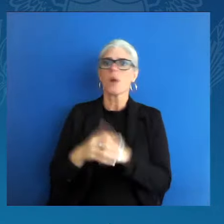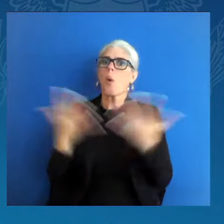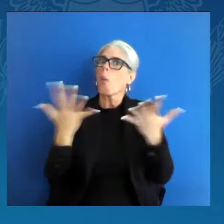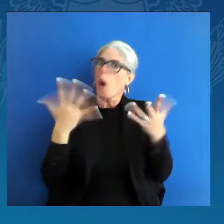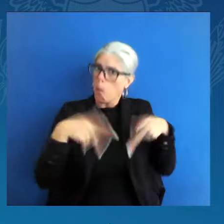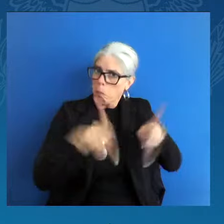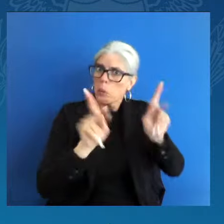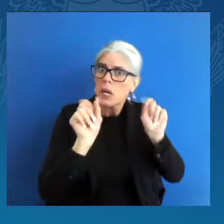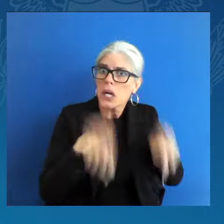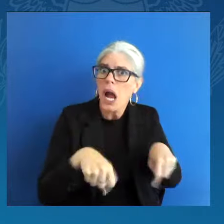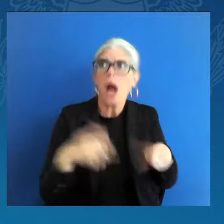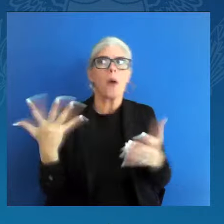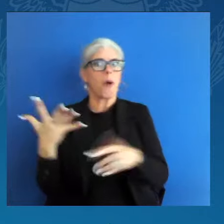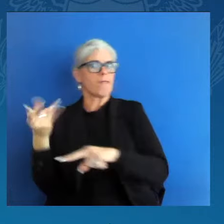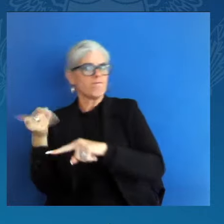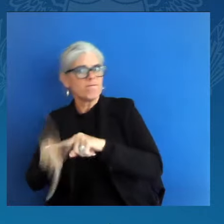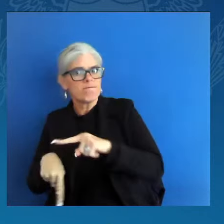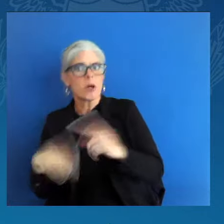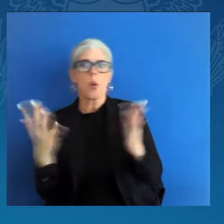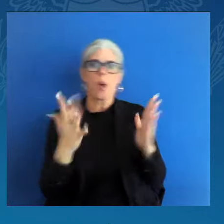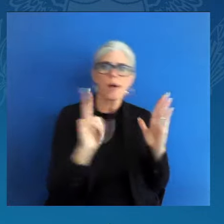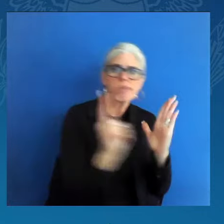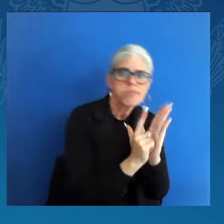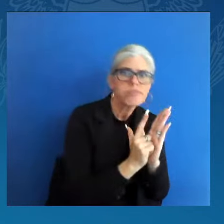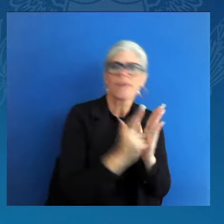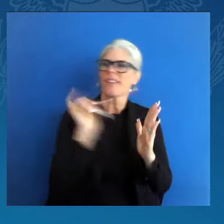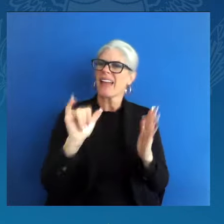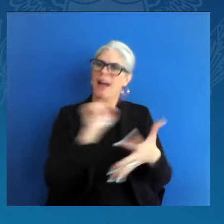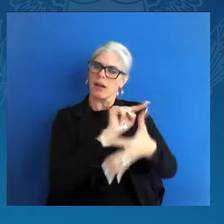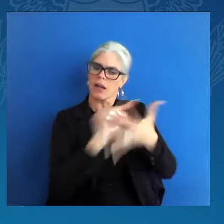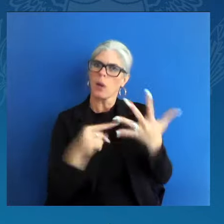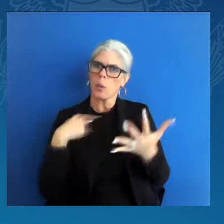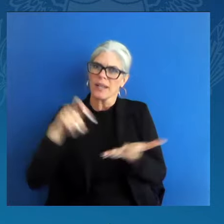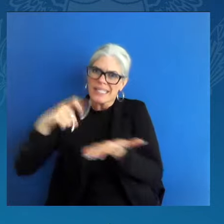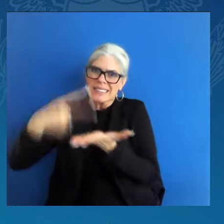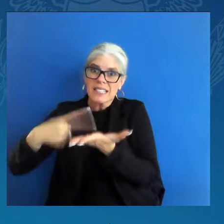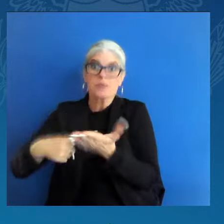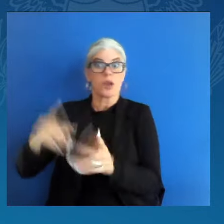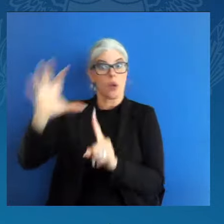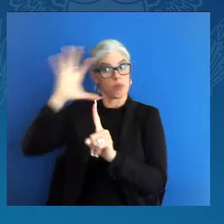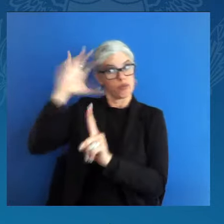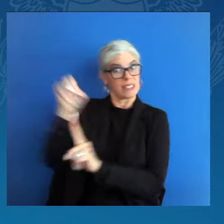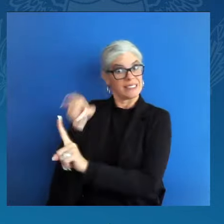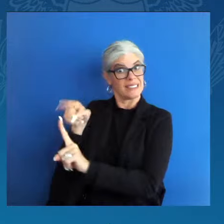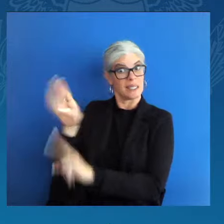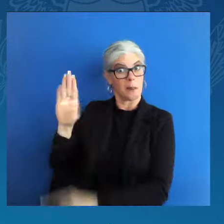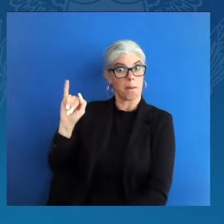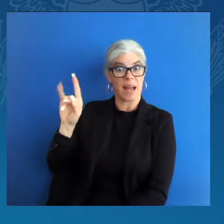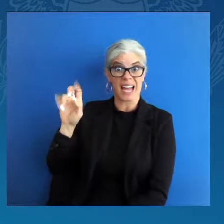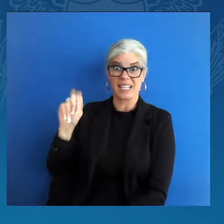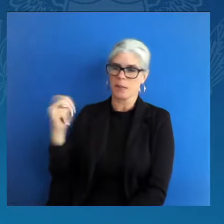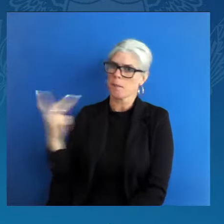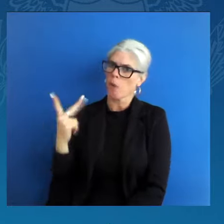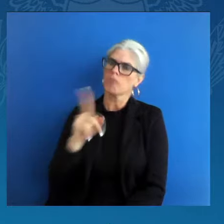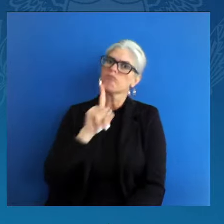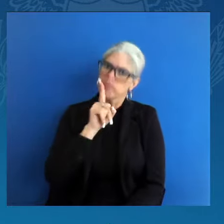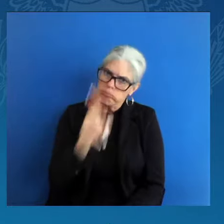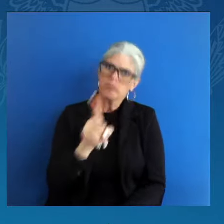and norms that promote global stability: principles of sovereignty, territorial integrity,